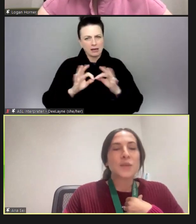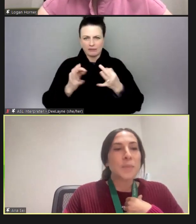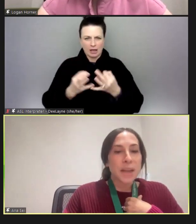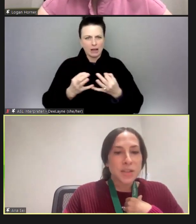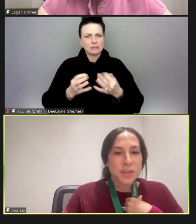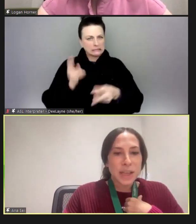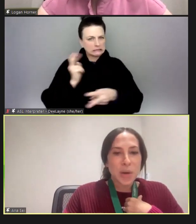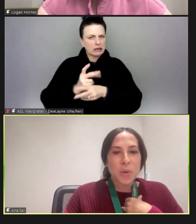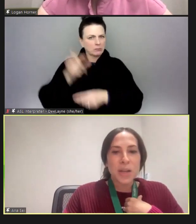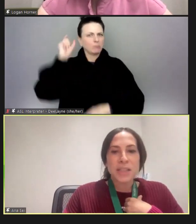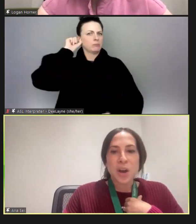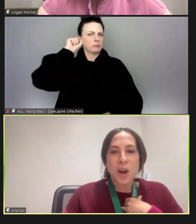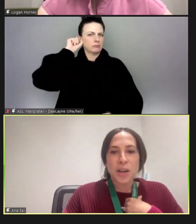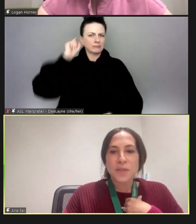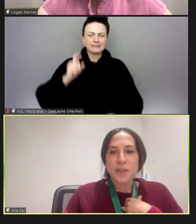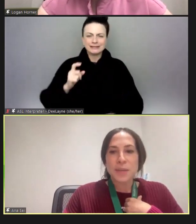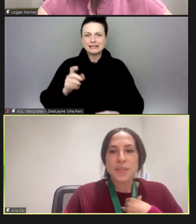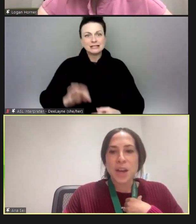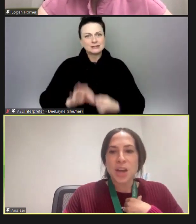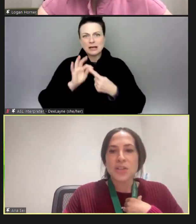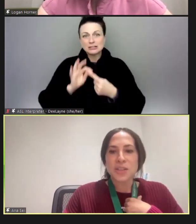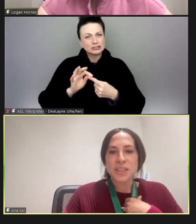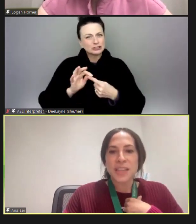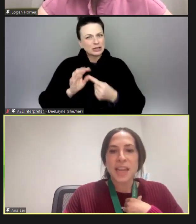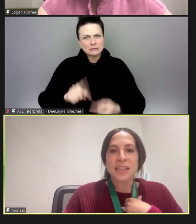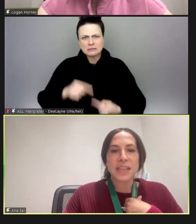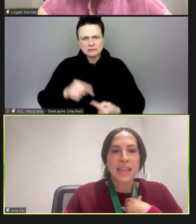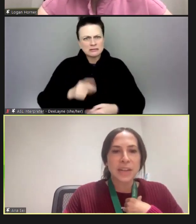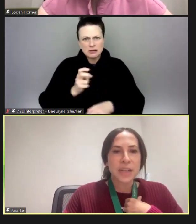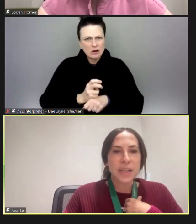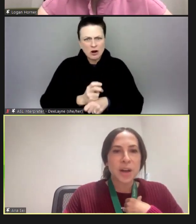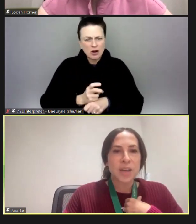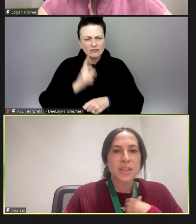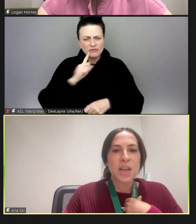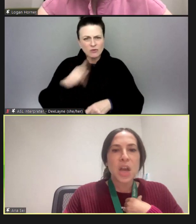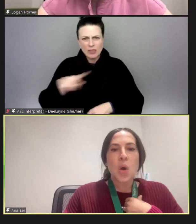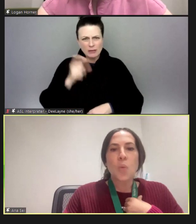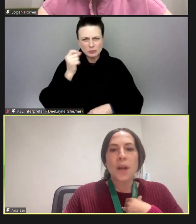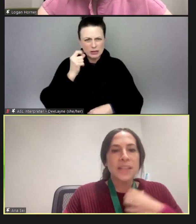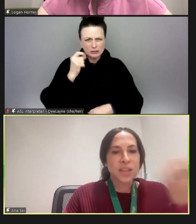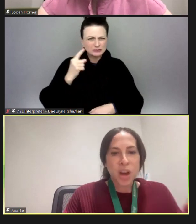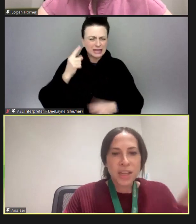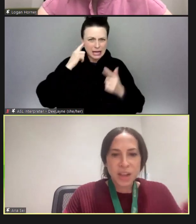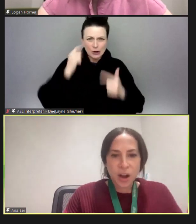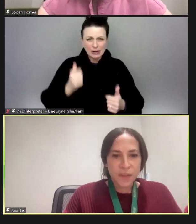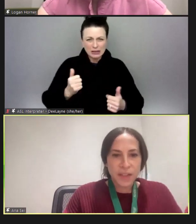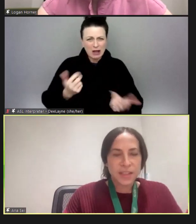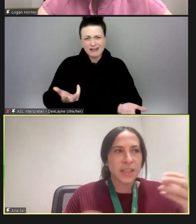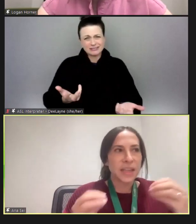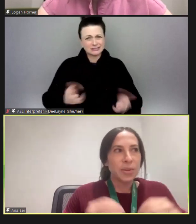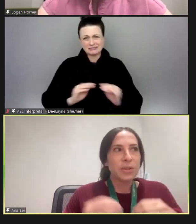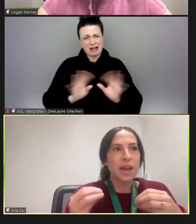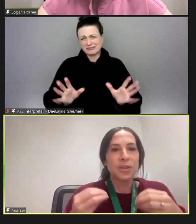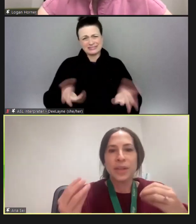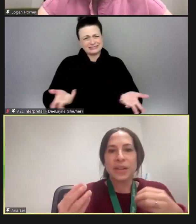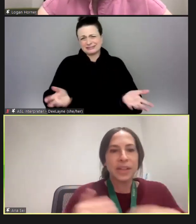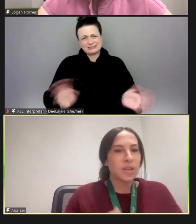especially when it's hard for them to understand the hearing loss when it's